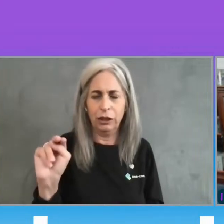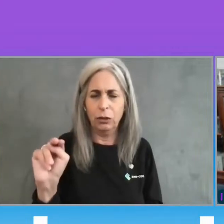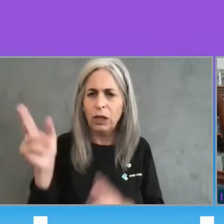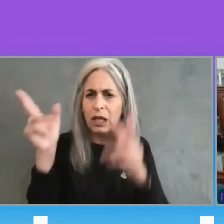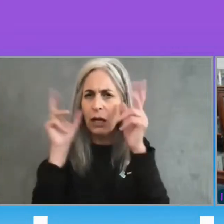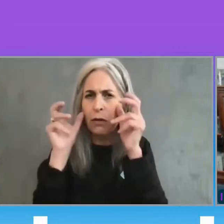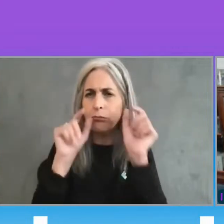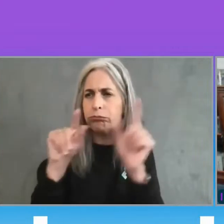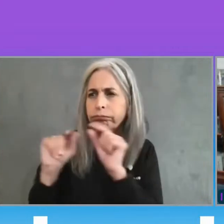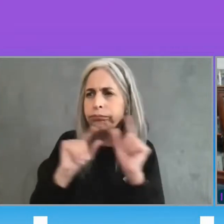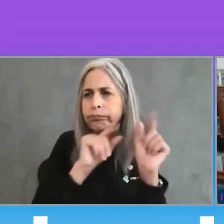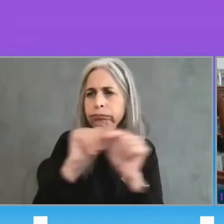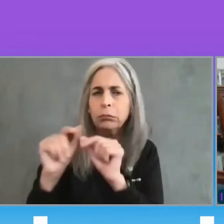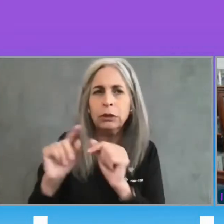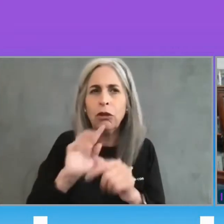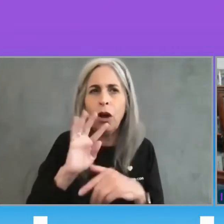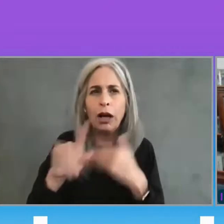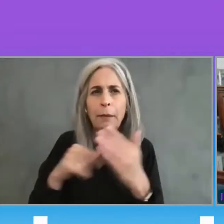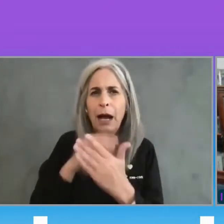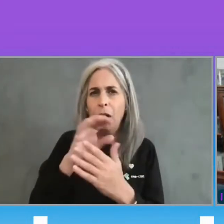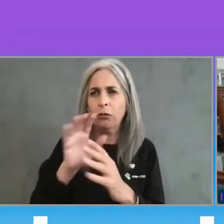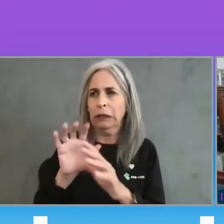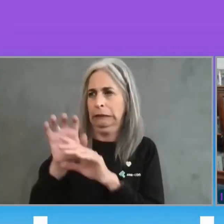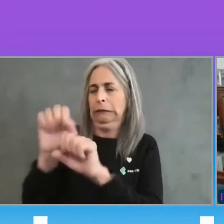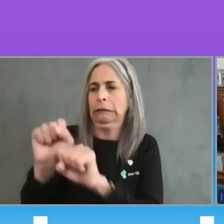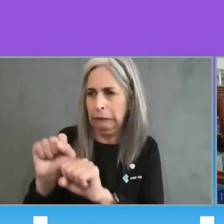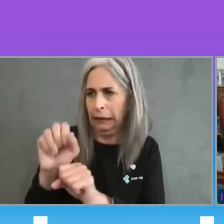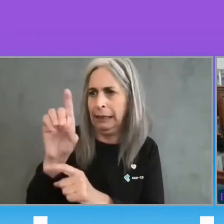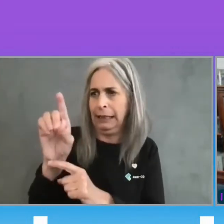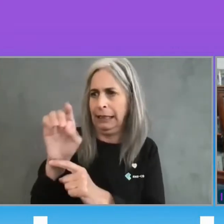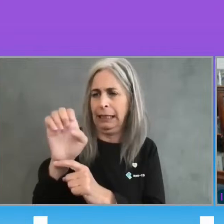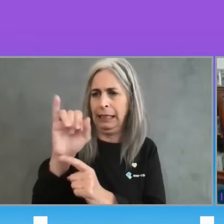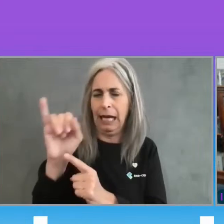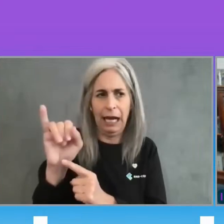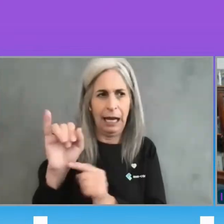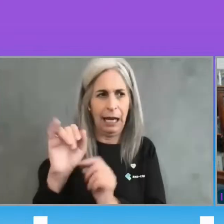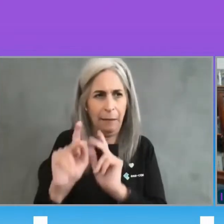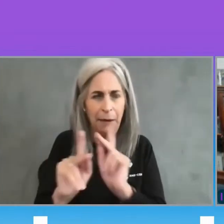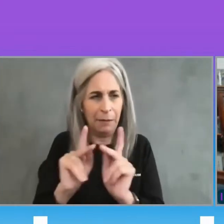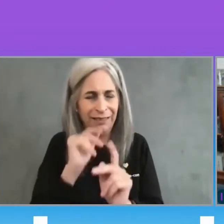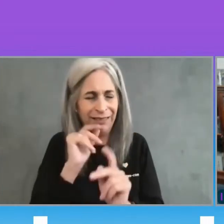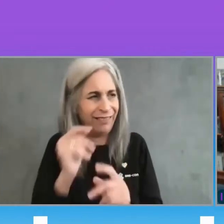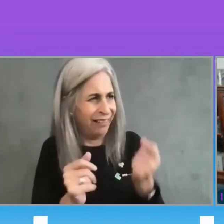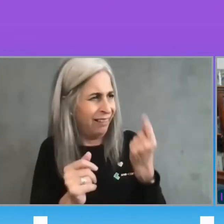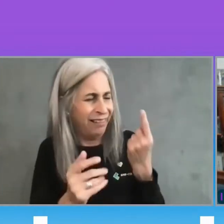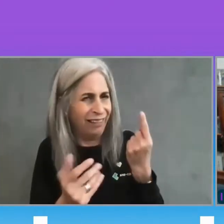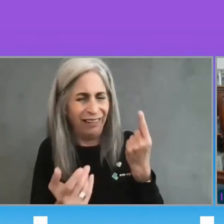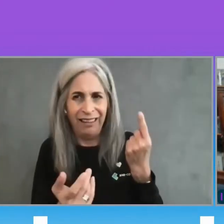talk about going after Di, but I think a lot of people did not